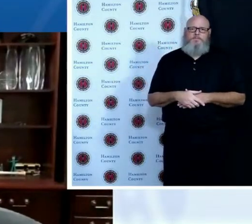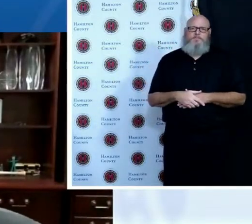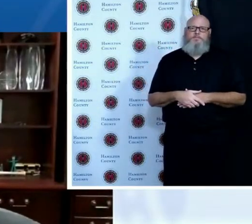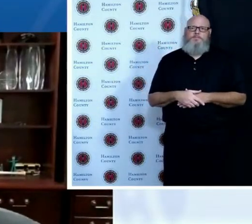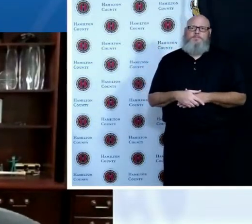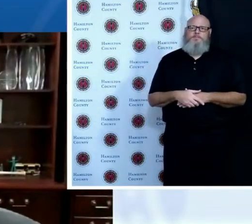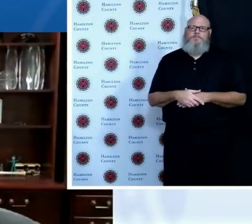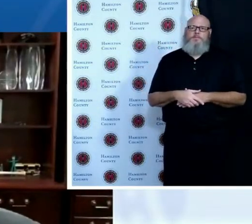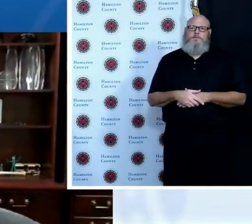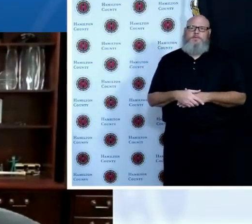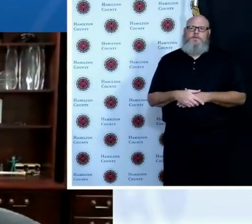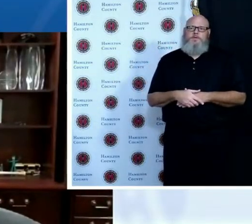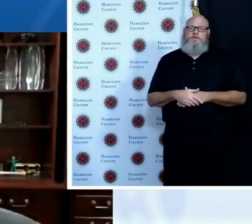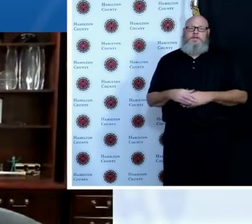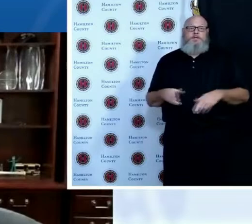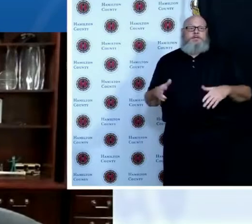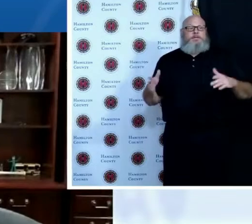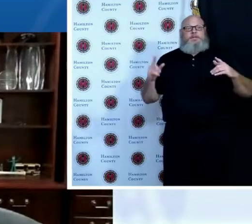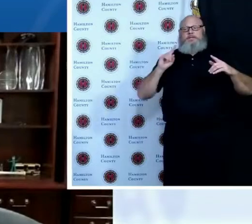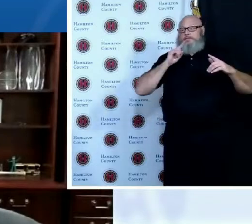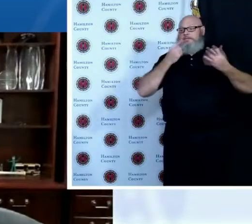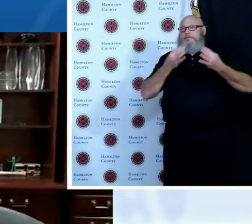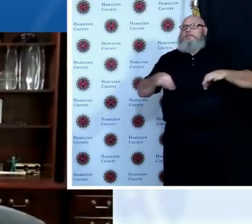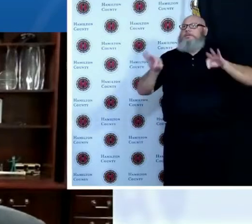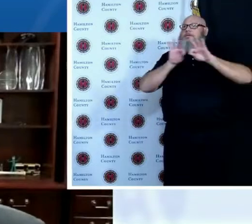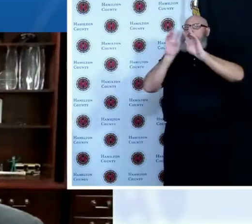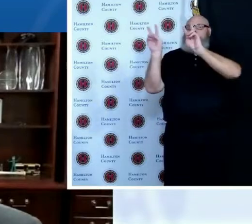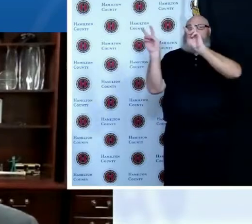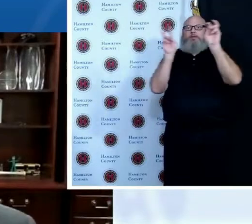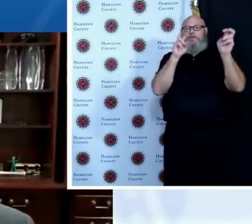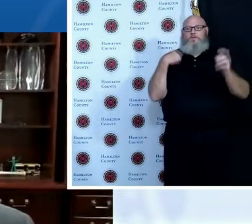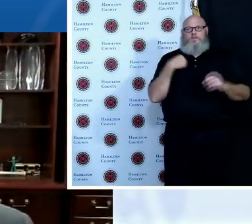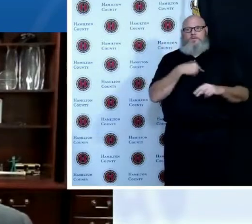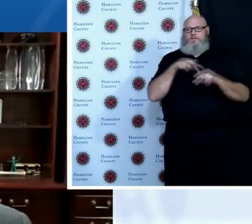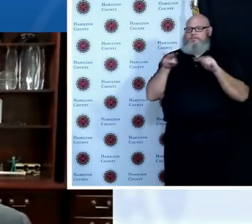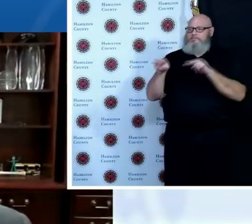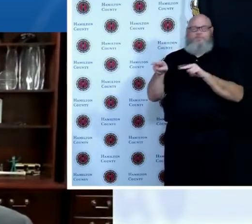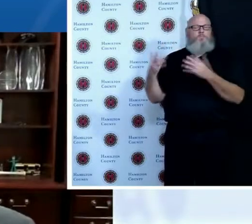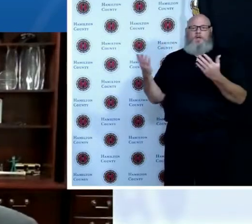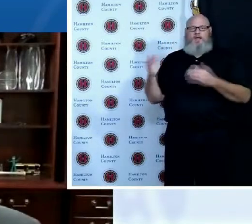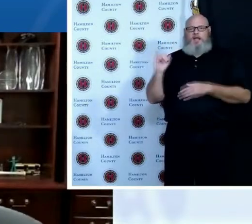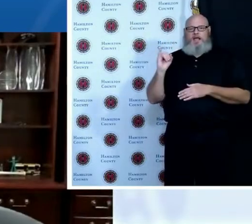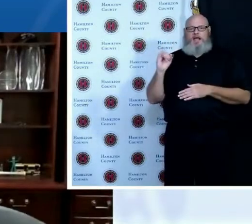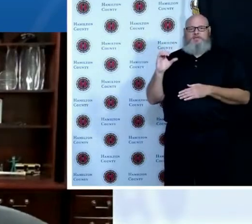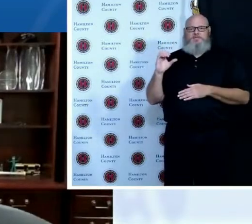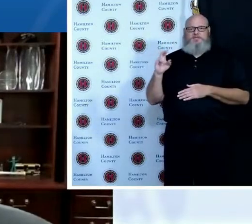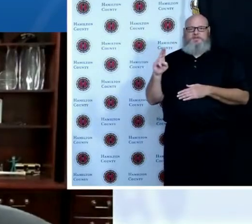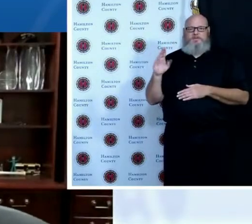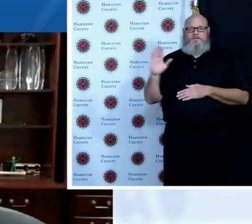really an uptick in ICU care so if you look again in that same time frame back in beginning